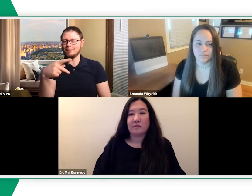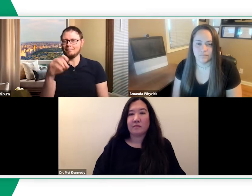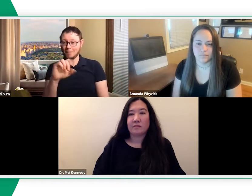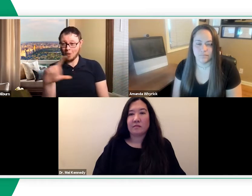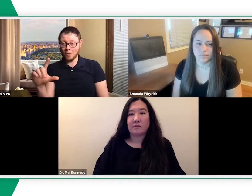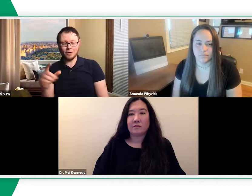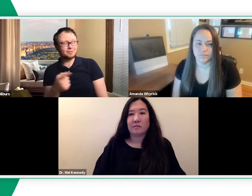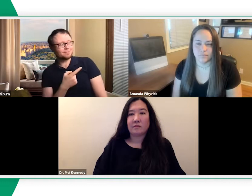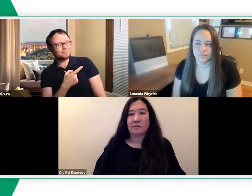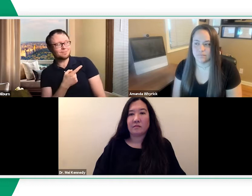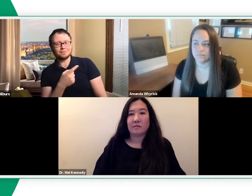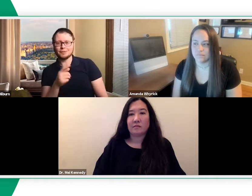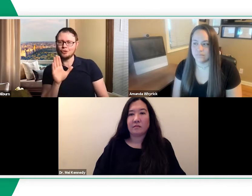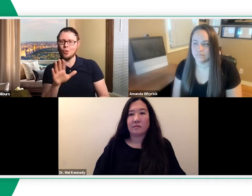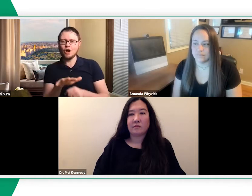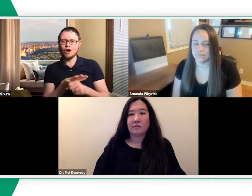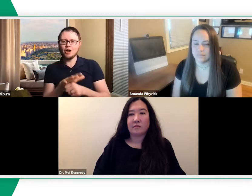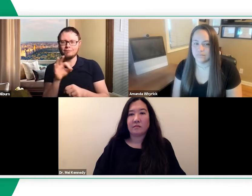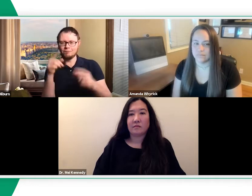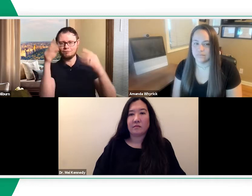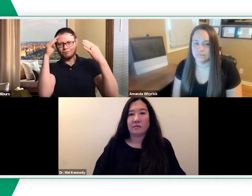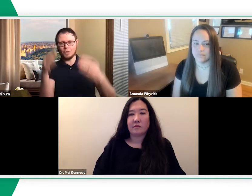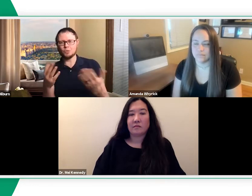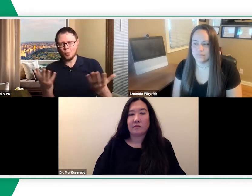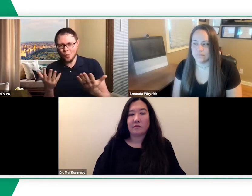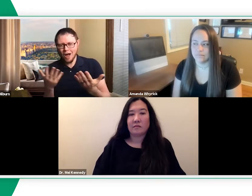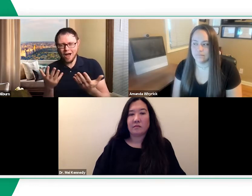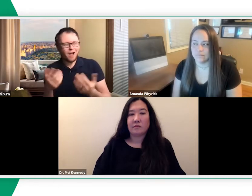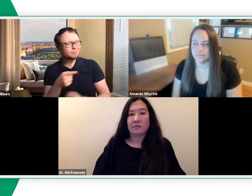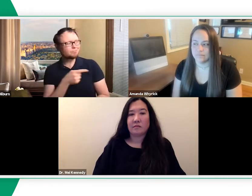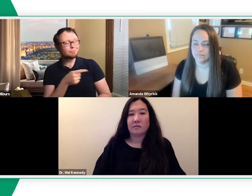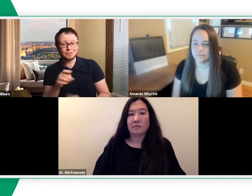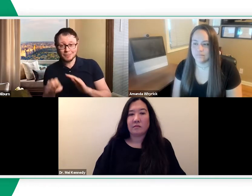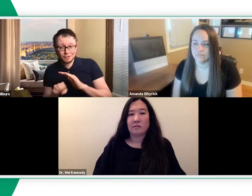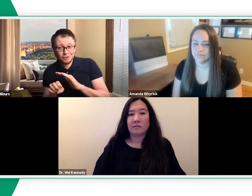all are. So, here's a poll.